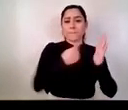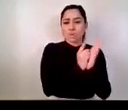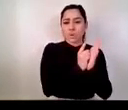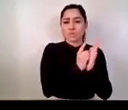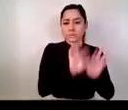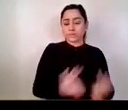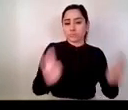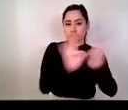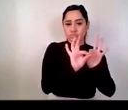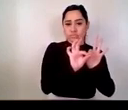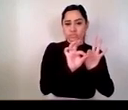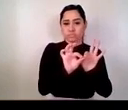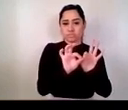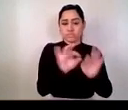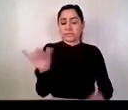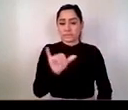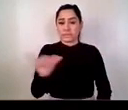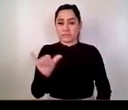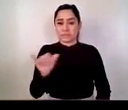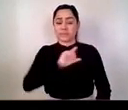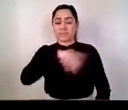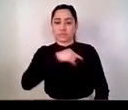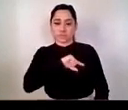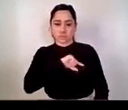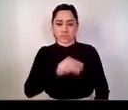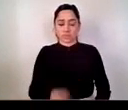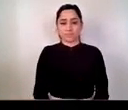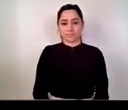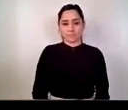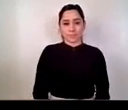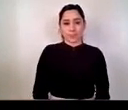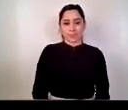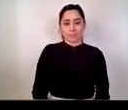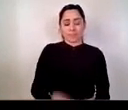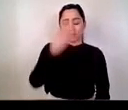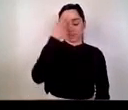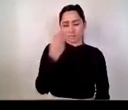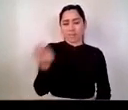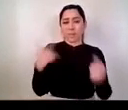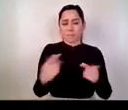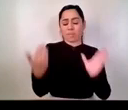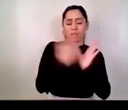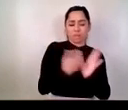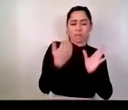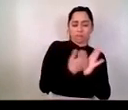but the quality of your sleep is important as well. People whose sleep is frequently interrupted or cut short